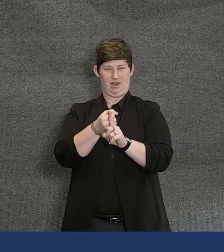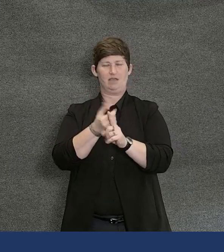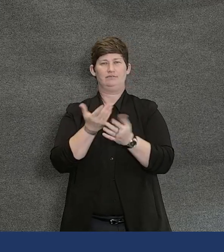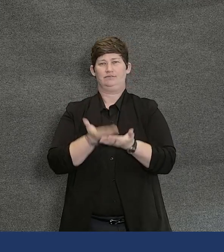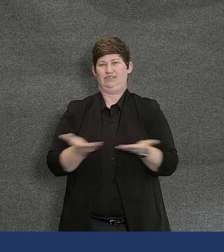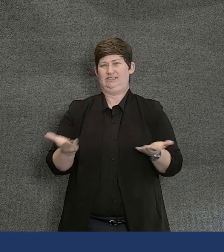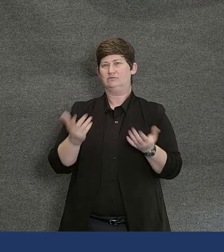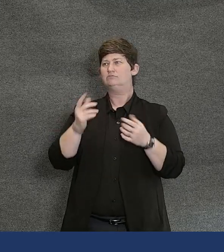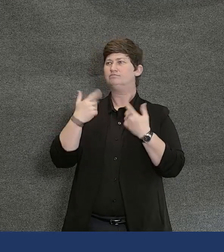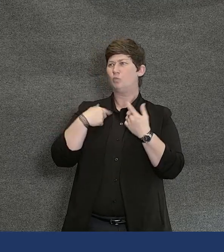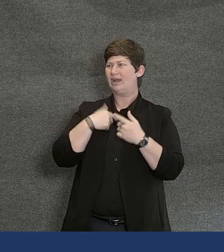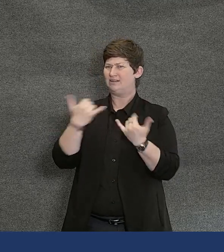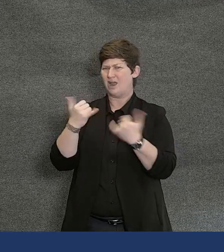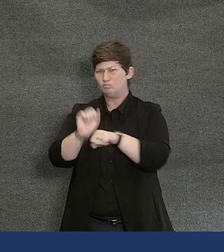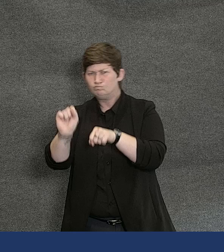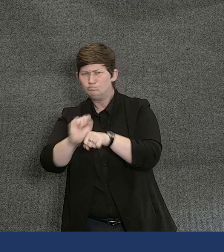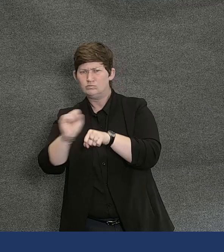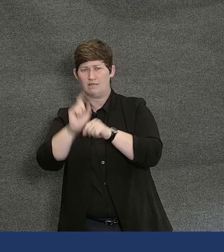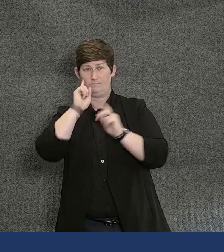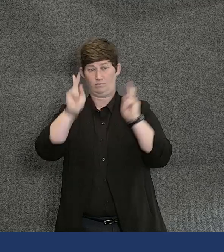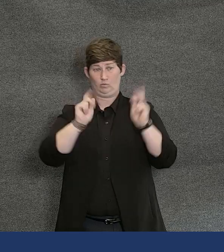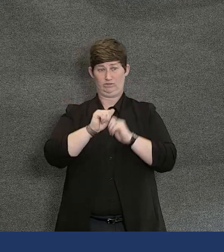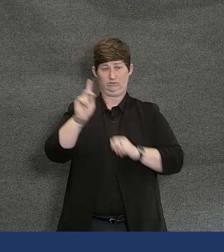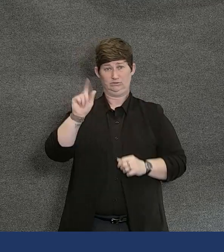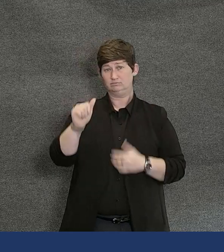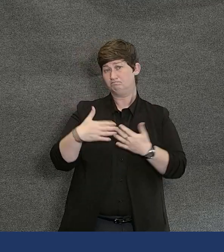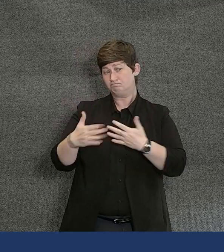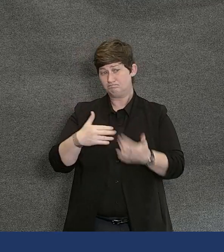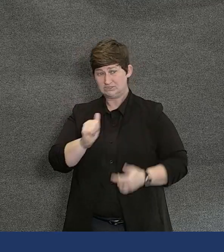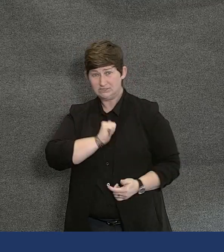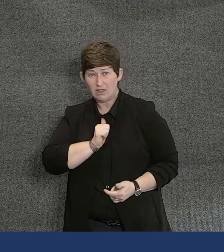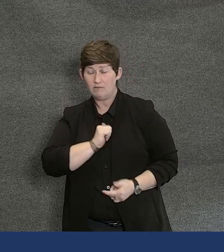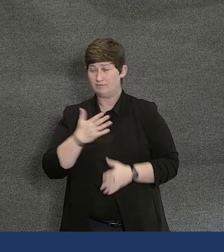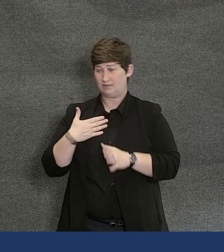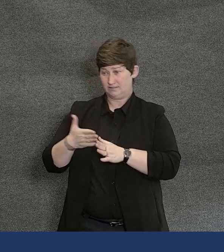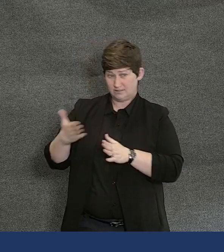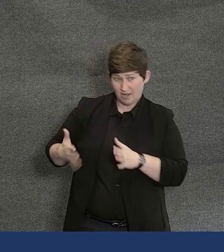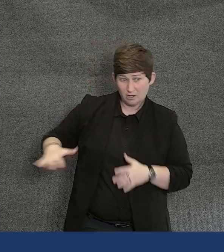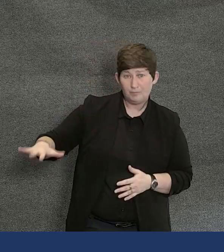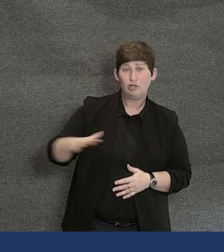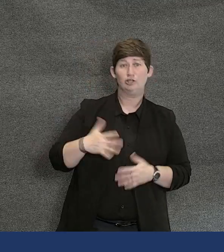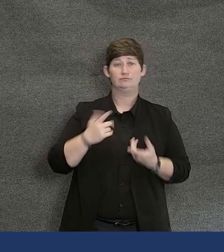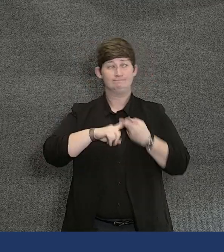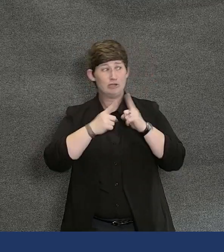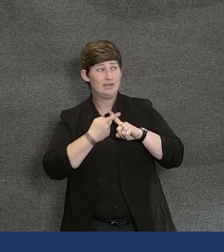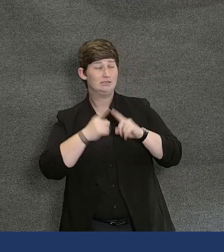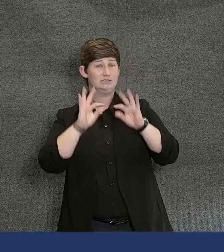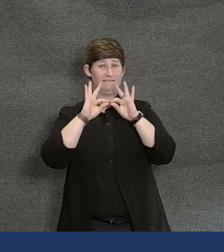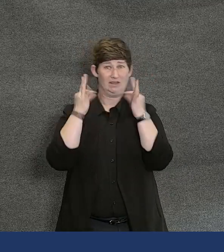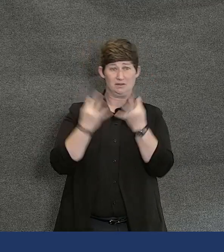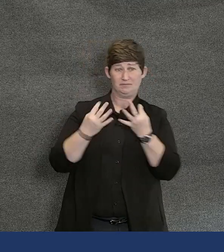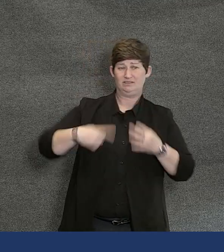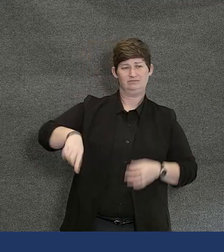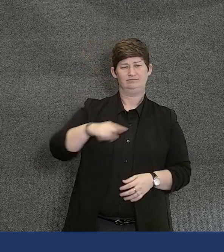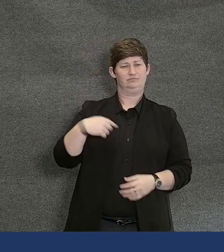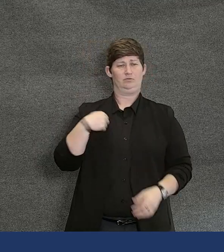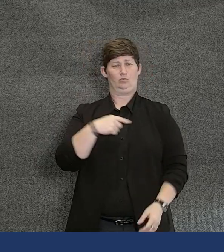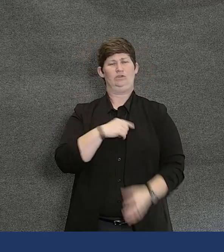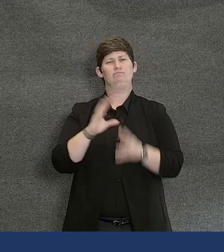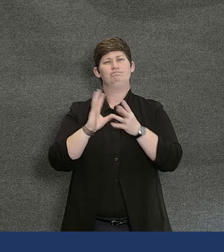our neighbors, our friends or ourselves or our family members, and I want to talk to you about the importance of belonging.